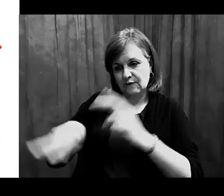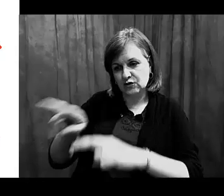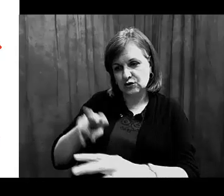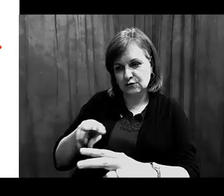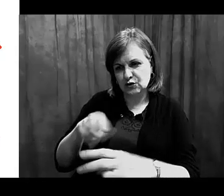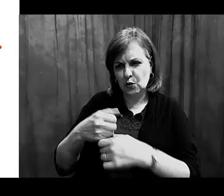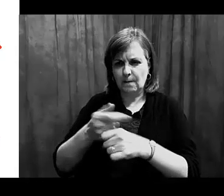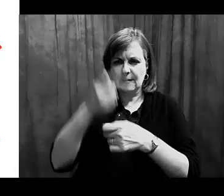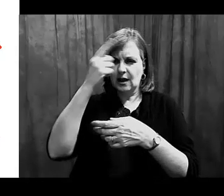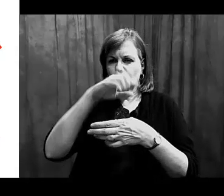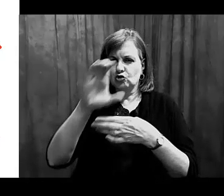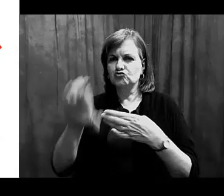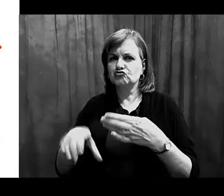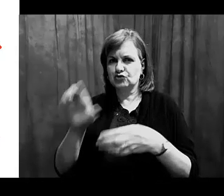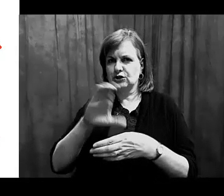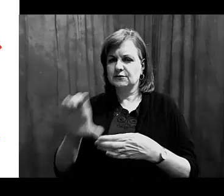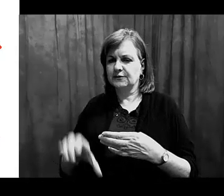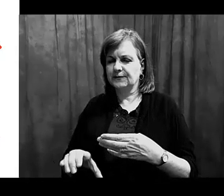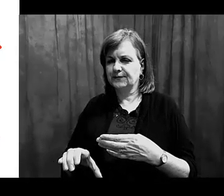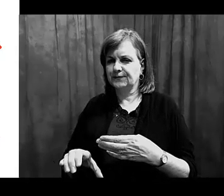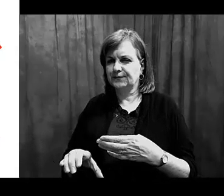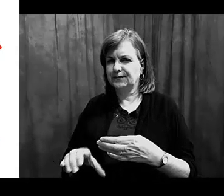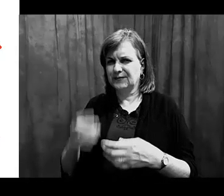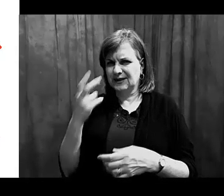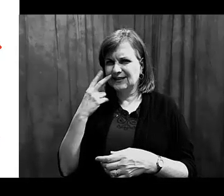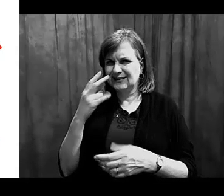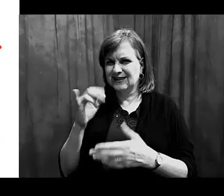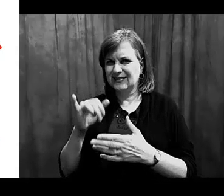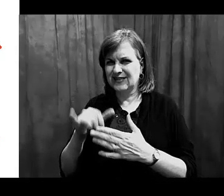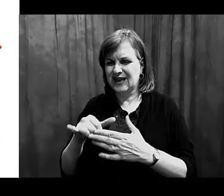from those observations you'll draw conclusions